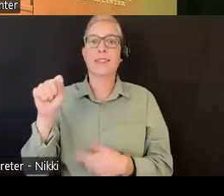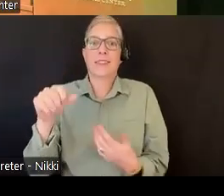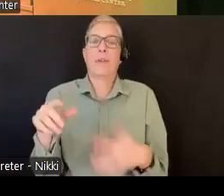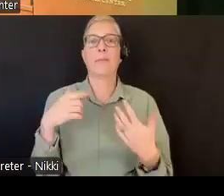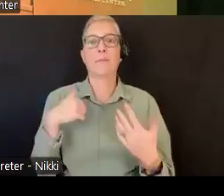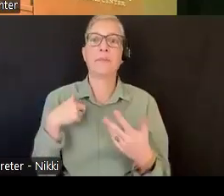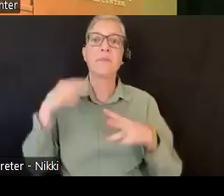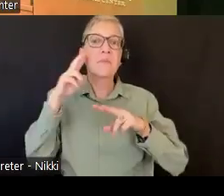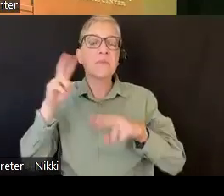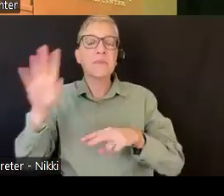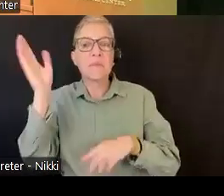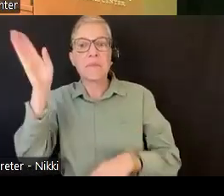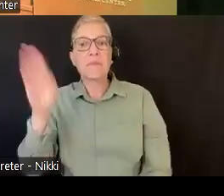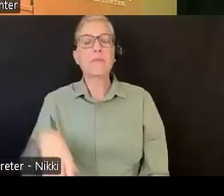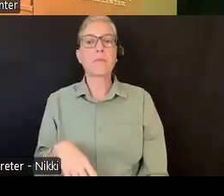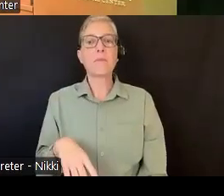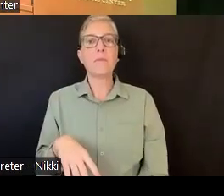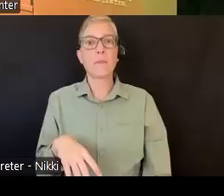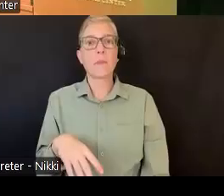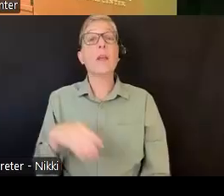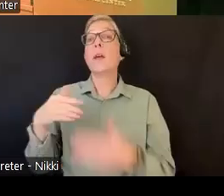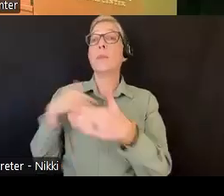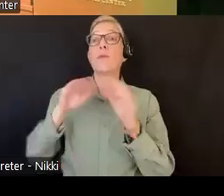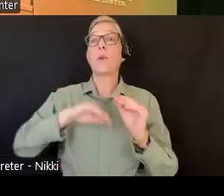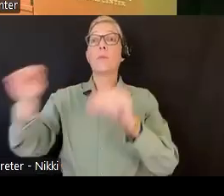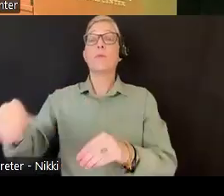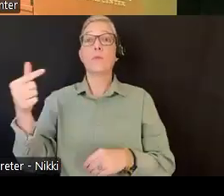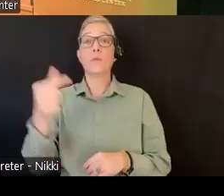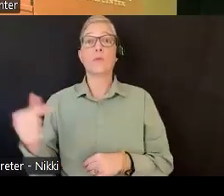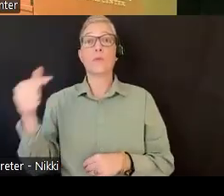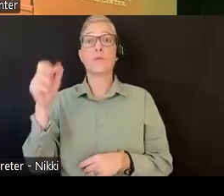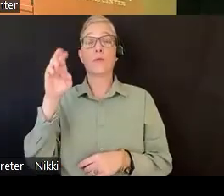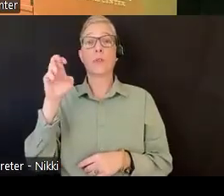Uh before he moved to Greensboro in Alabama, Dr. Dorsey was on the faculty at Lomol Linda